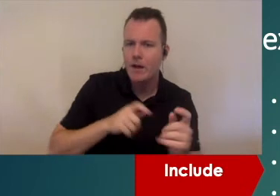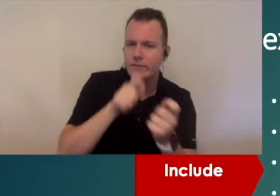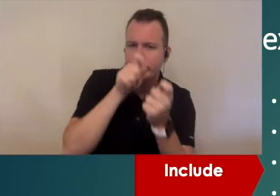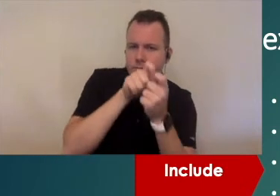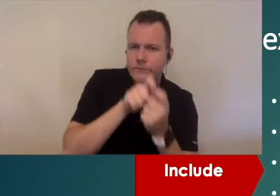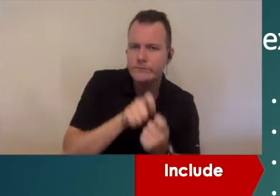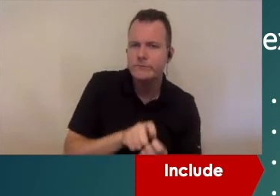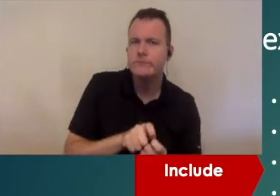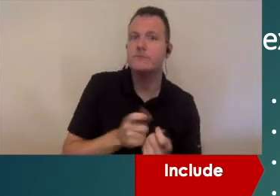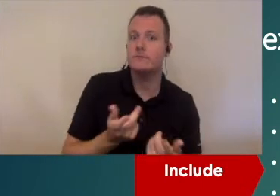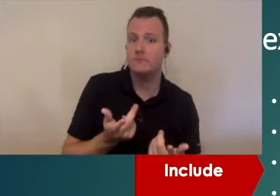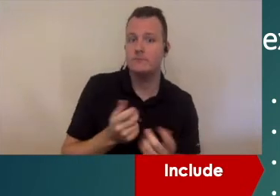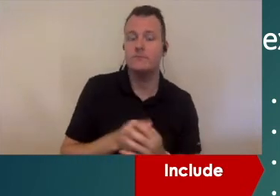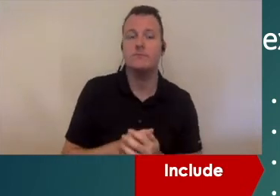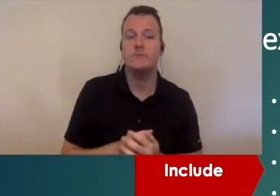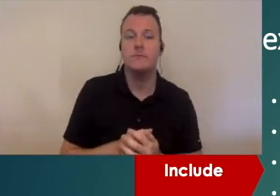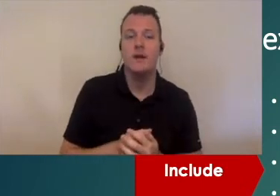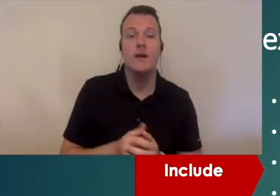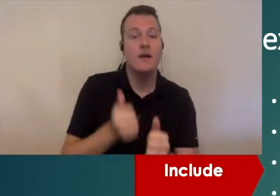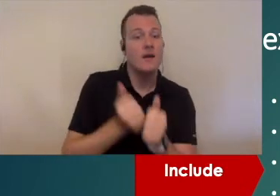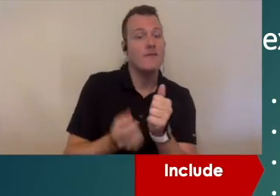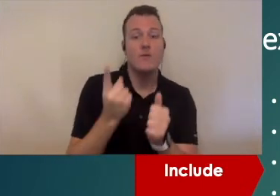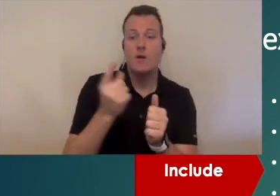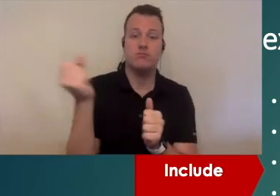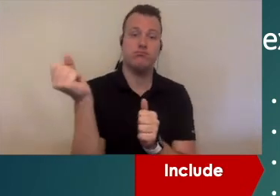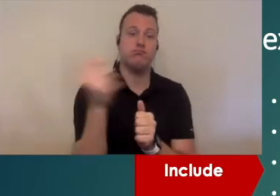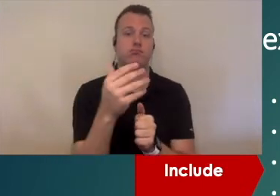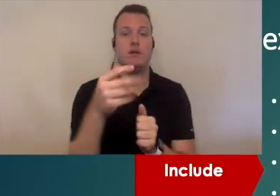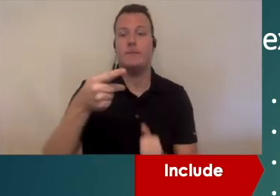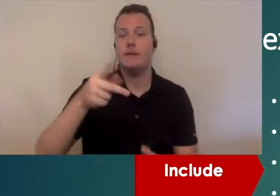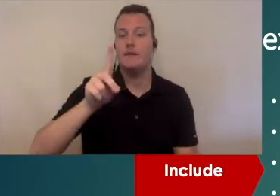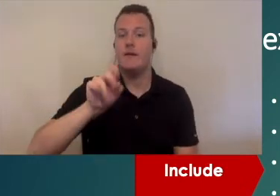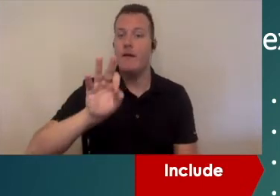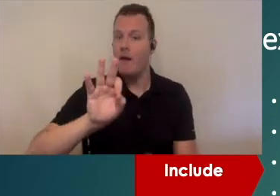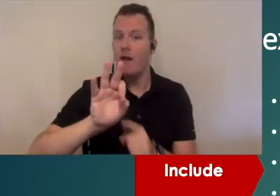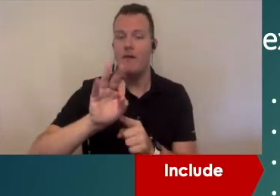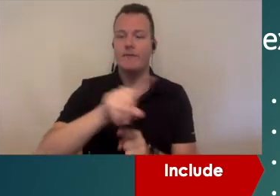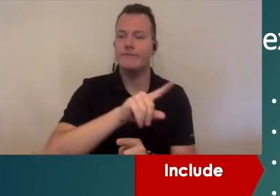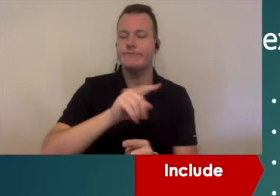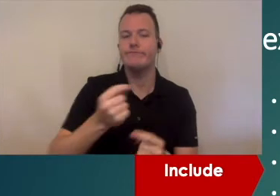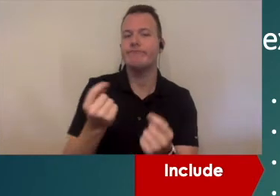little details. And he wrote off everyone that sent him a resume on a PDF, in a